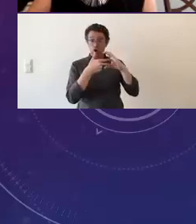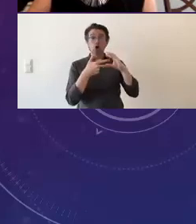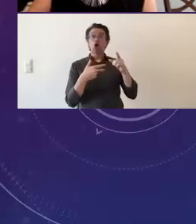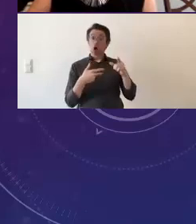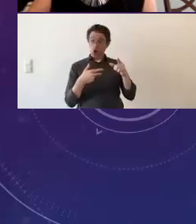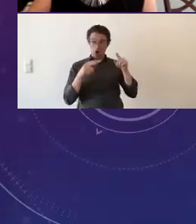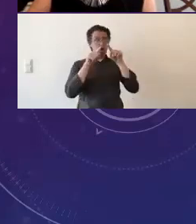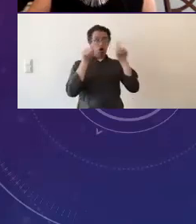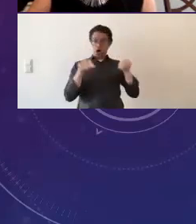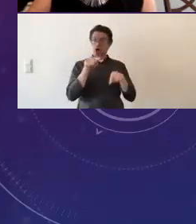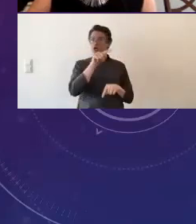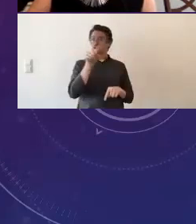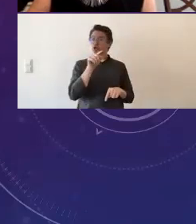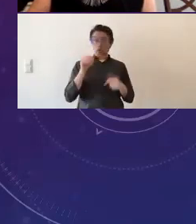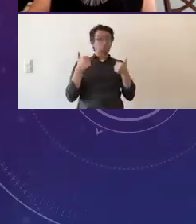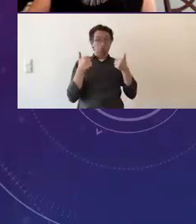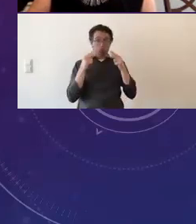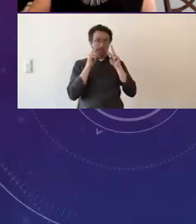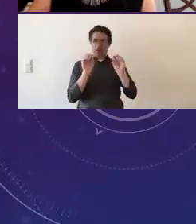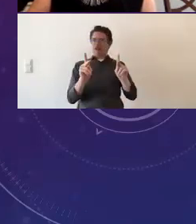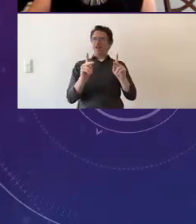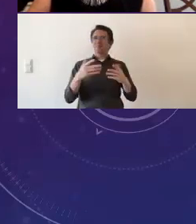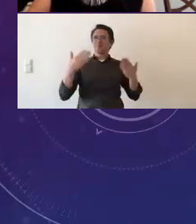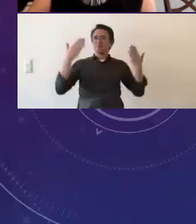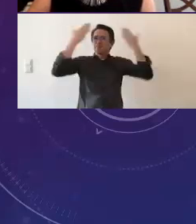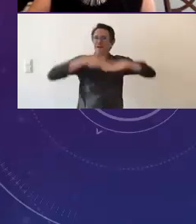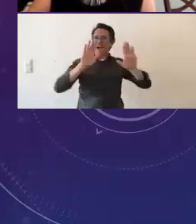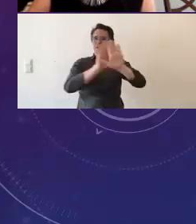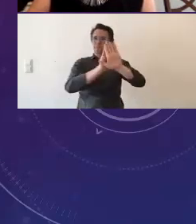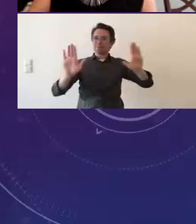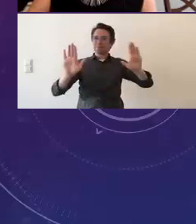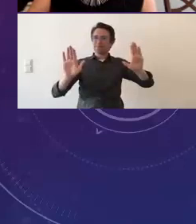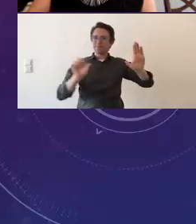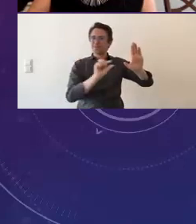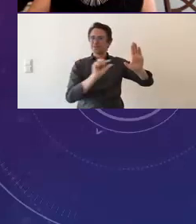she can run the slides for me so if you can go to the next slide